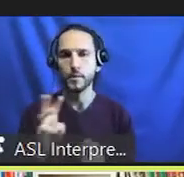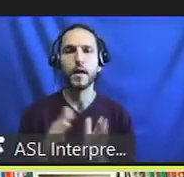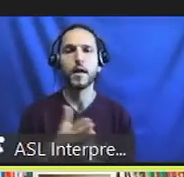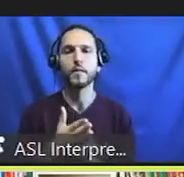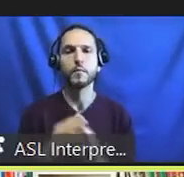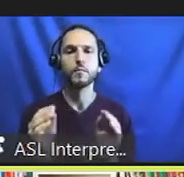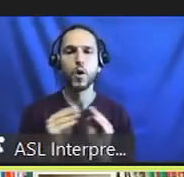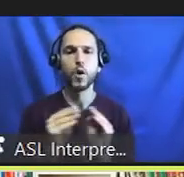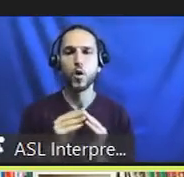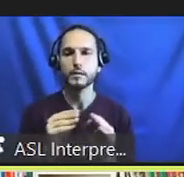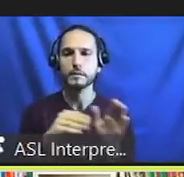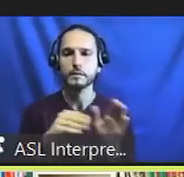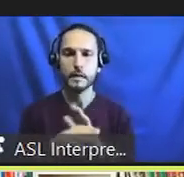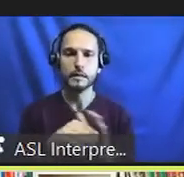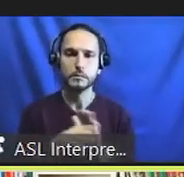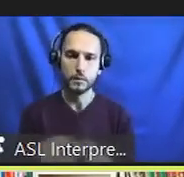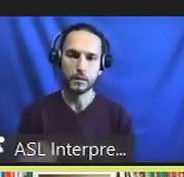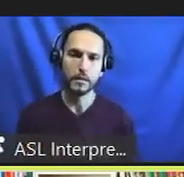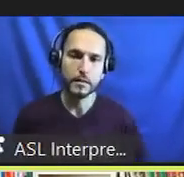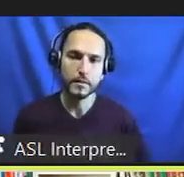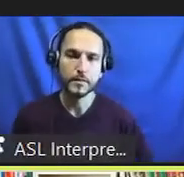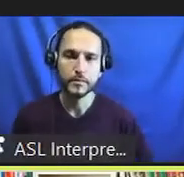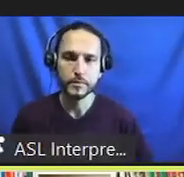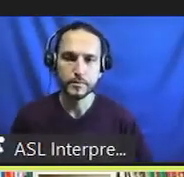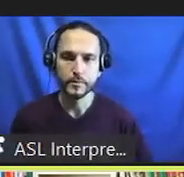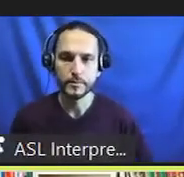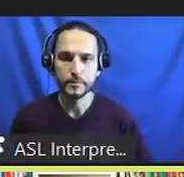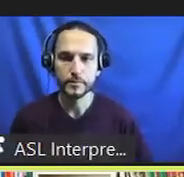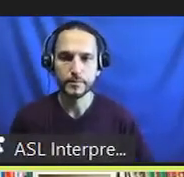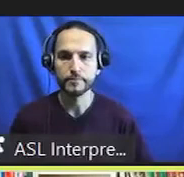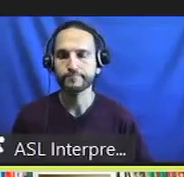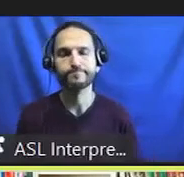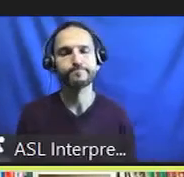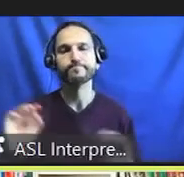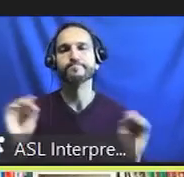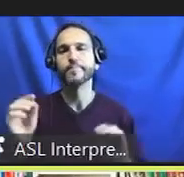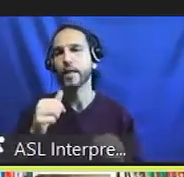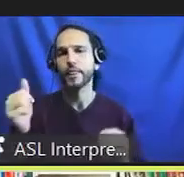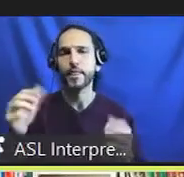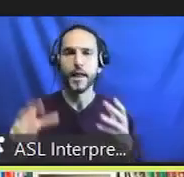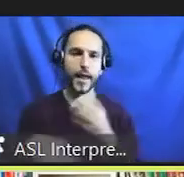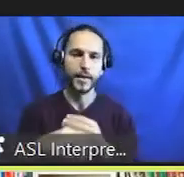So yeah, I don't have much to add to what you said, Michael.